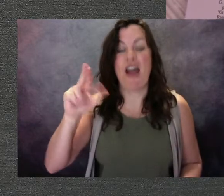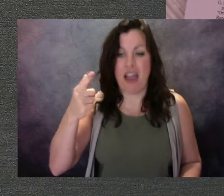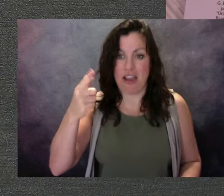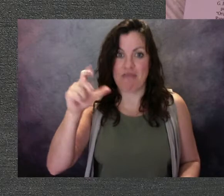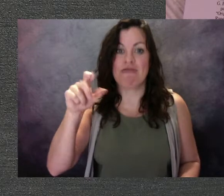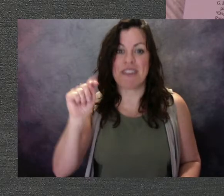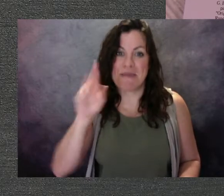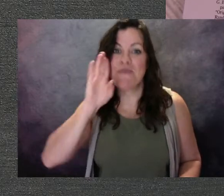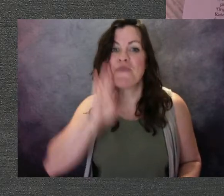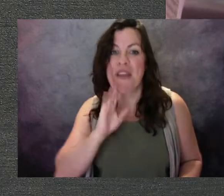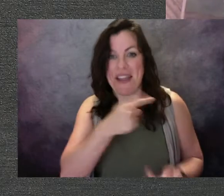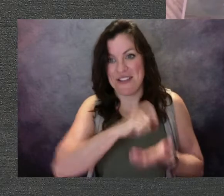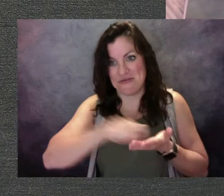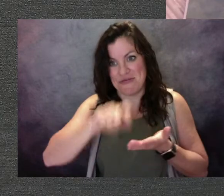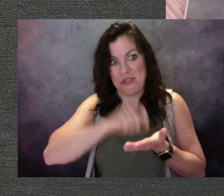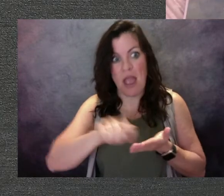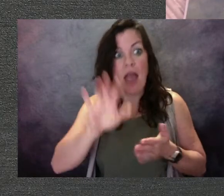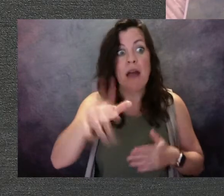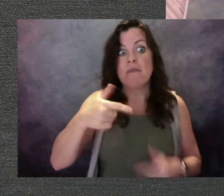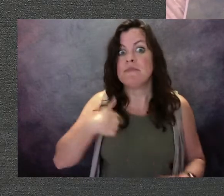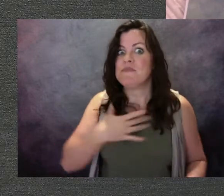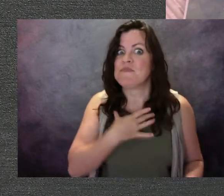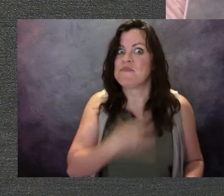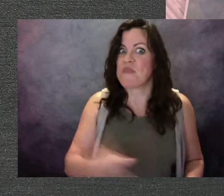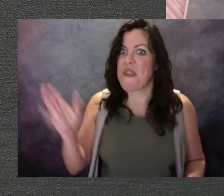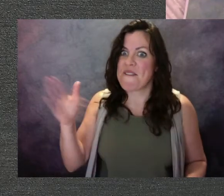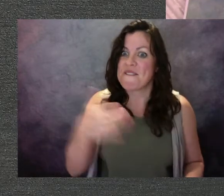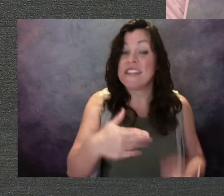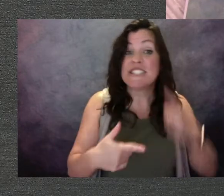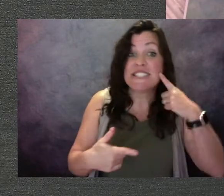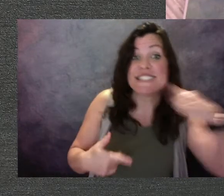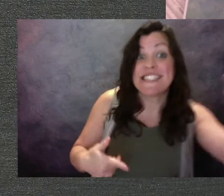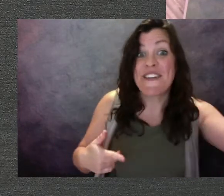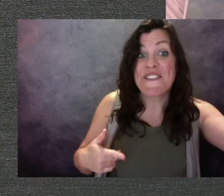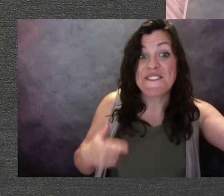"I Like Fish, silver fish, goldfish,